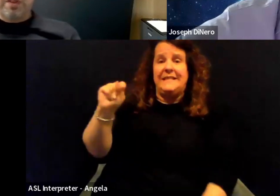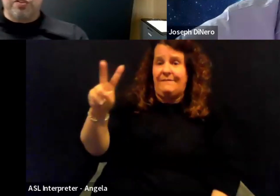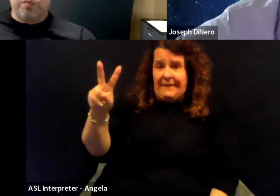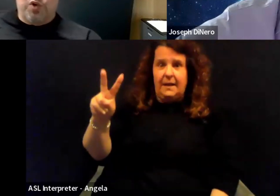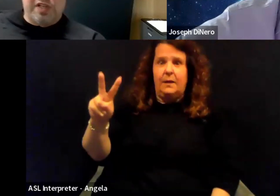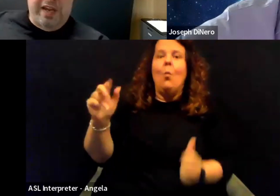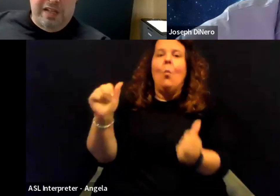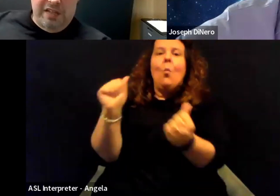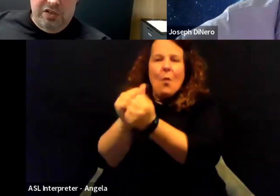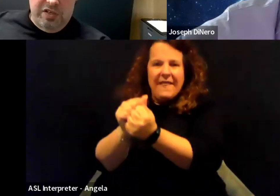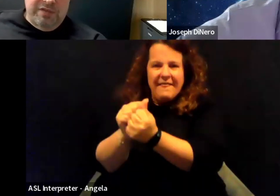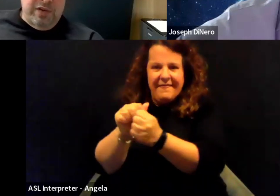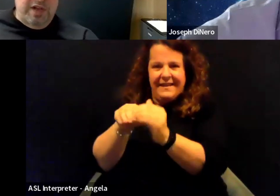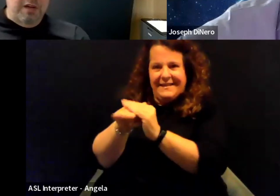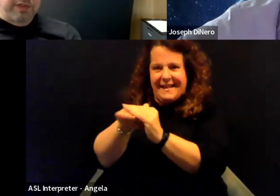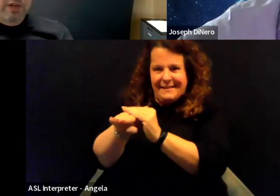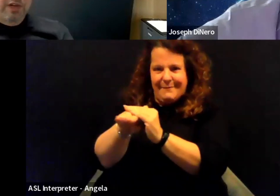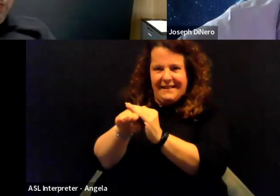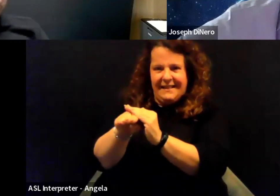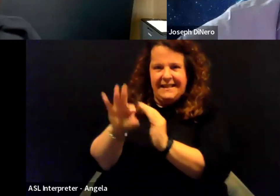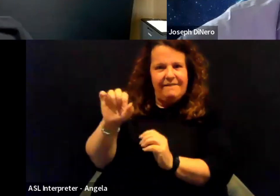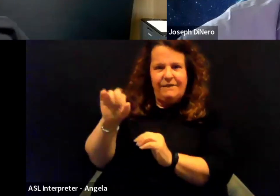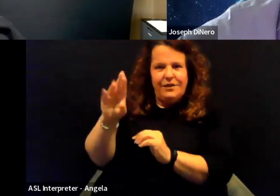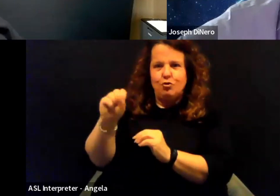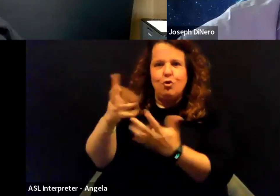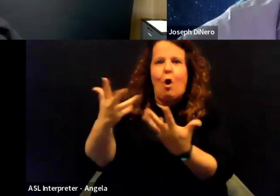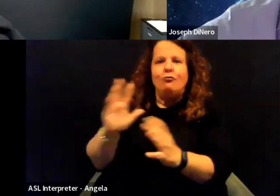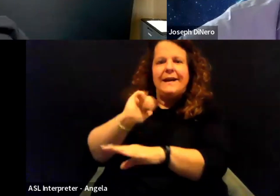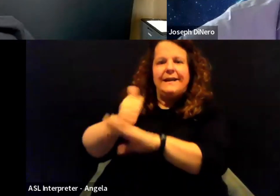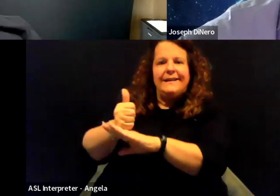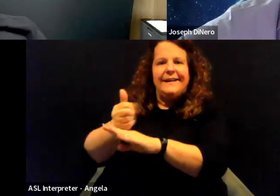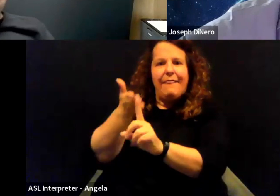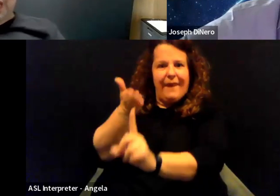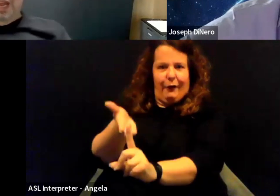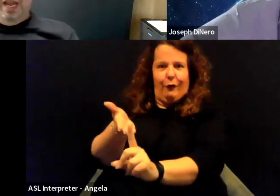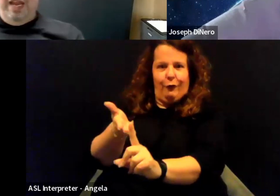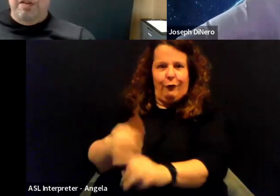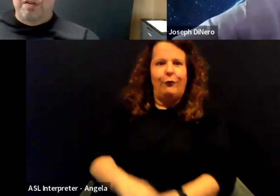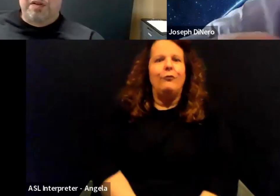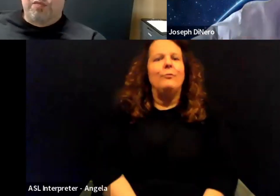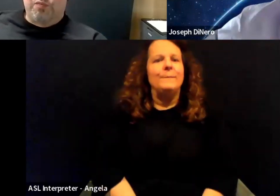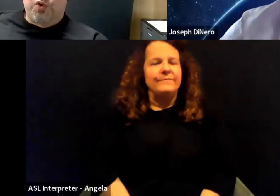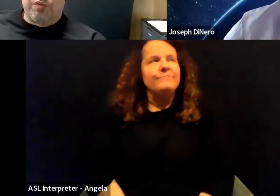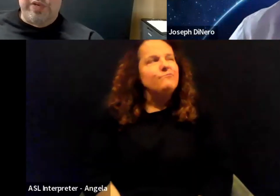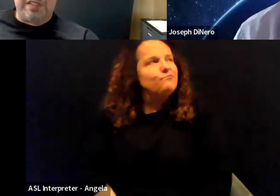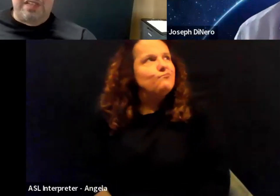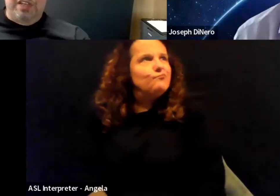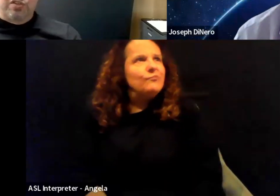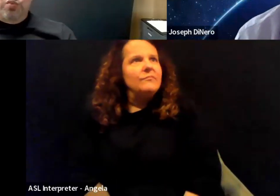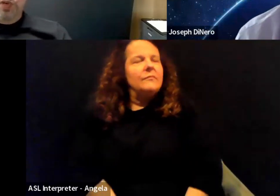Or there's more likelihood of a, of it. Right. So, just in more recent years,